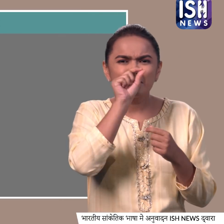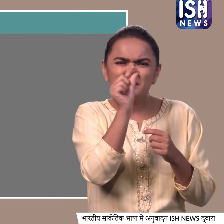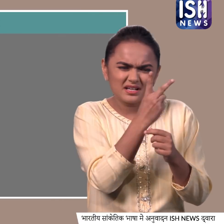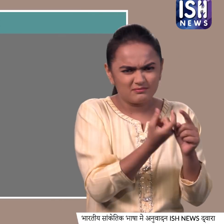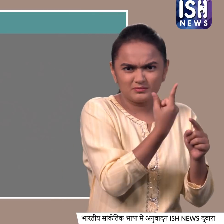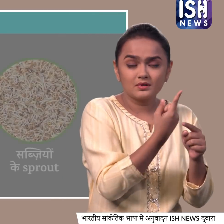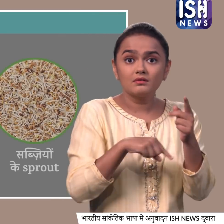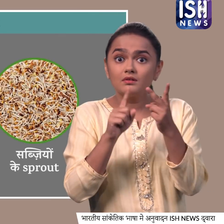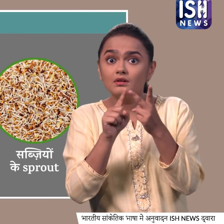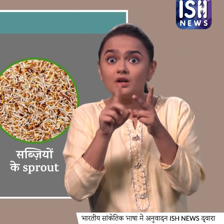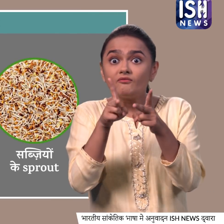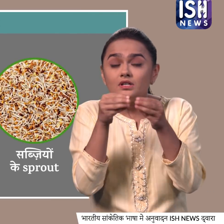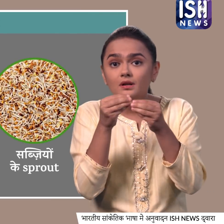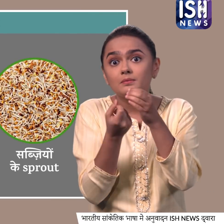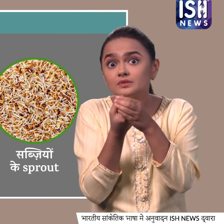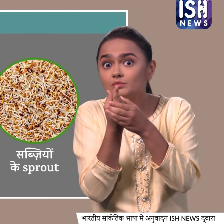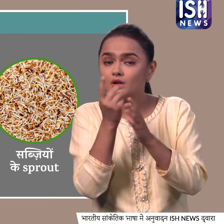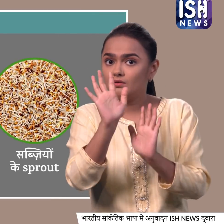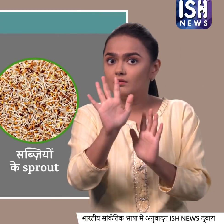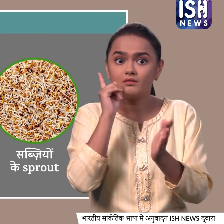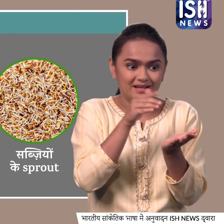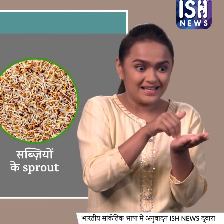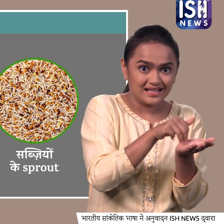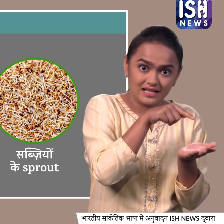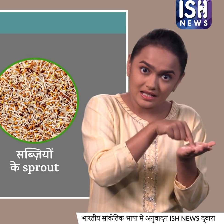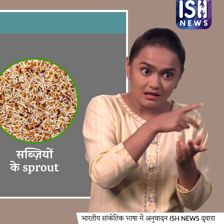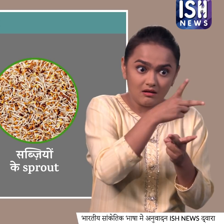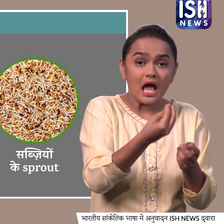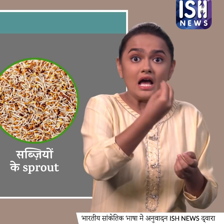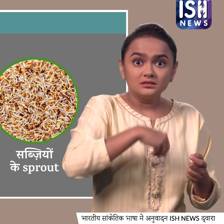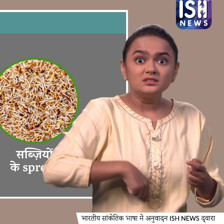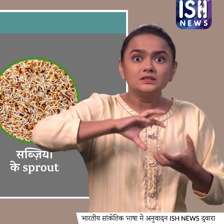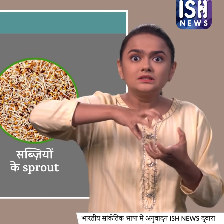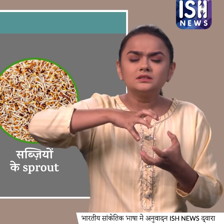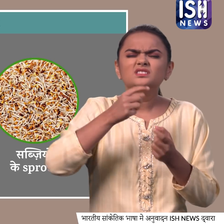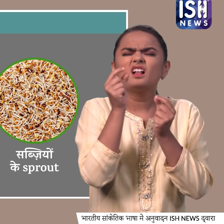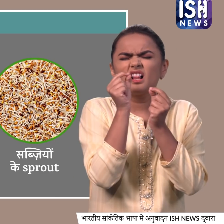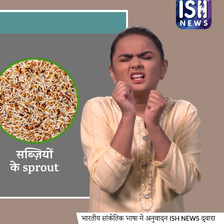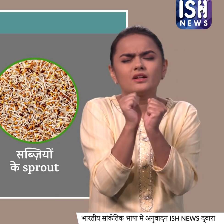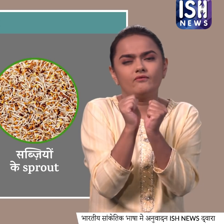On the other hand, there are vegetable sprouts It's difficult to digest lentil and bean sprouts